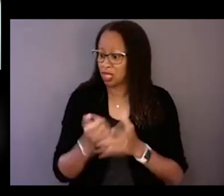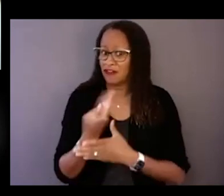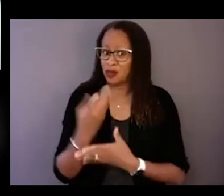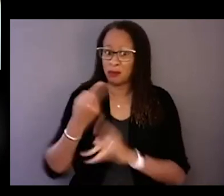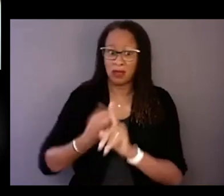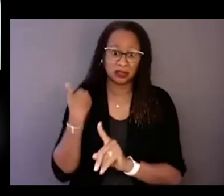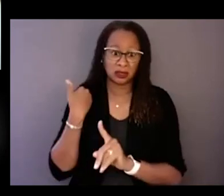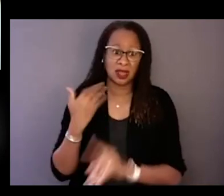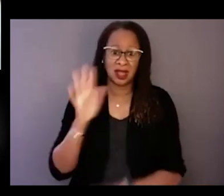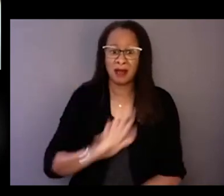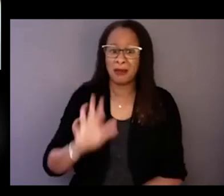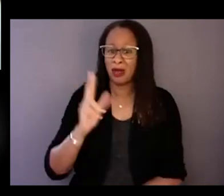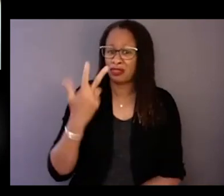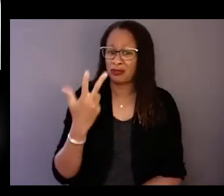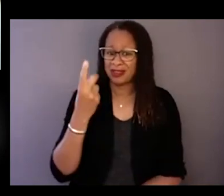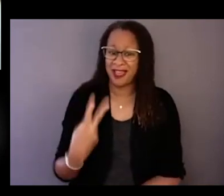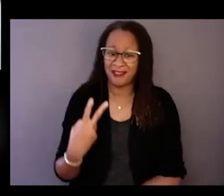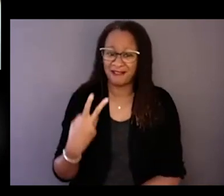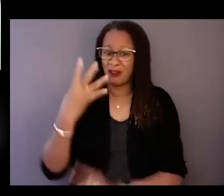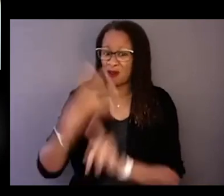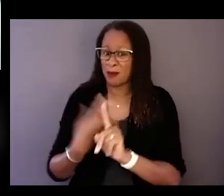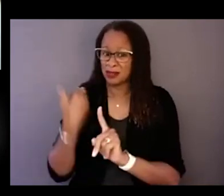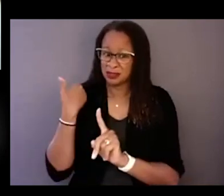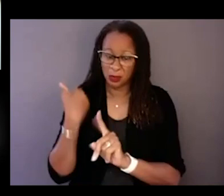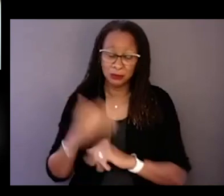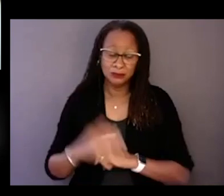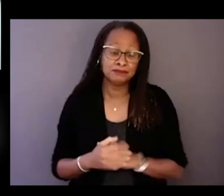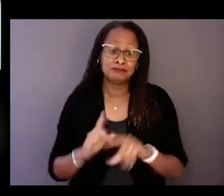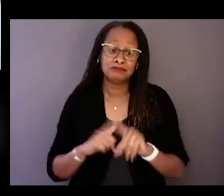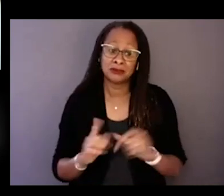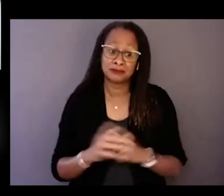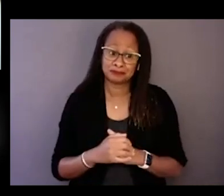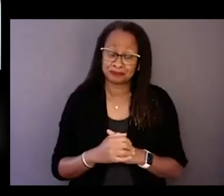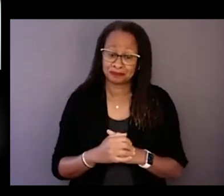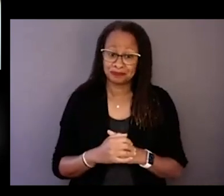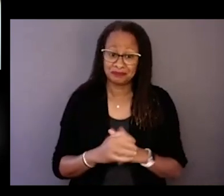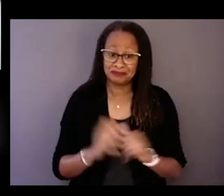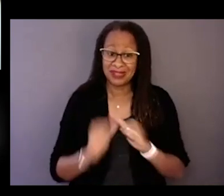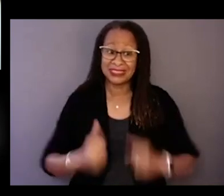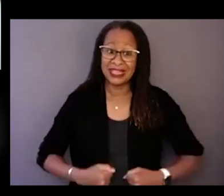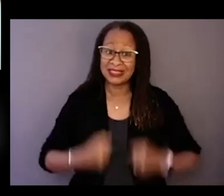about three and a half, almost four months ago but it also has been staying alive in people's consciousness